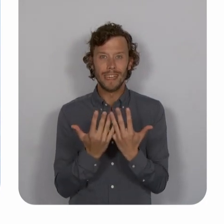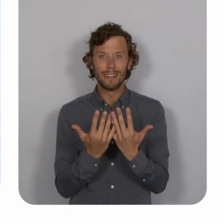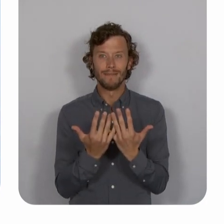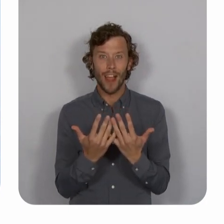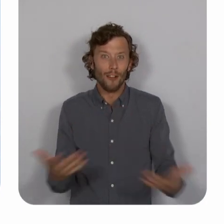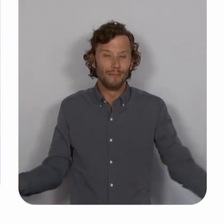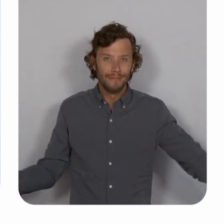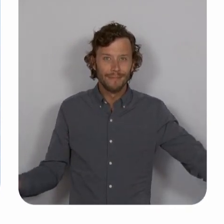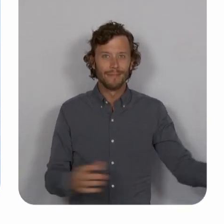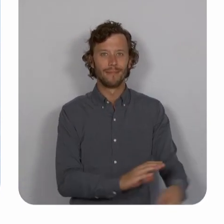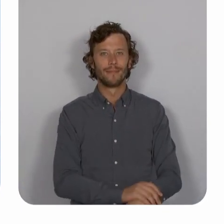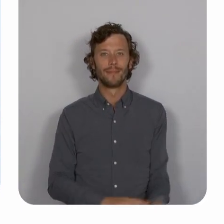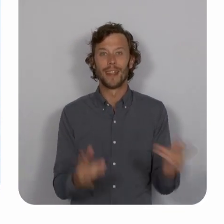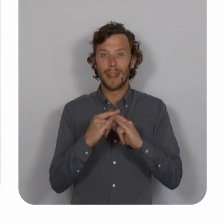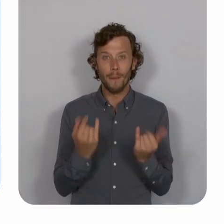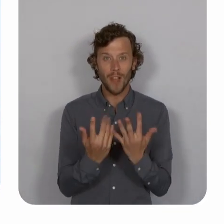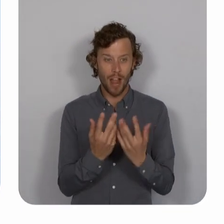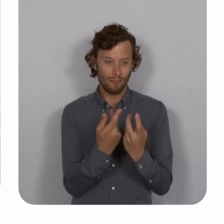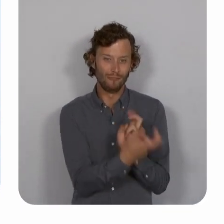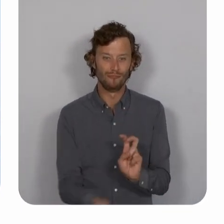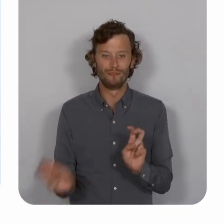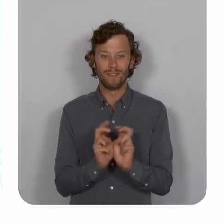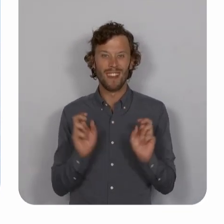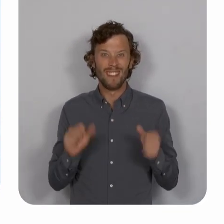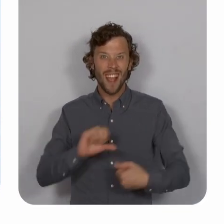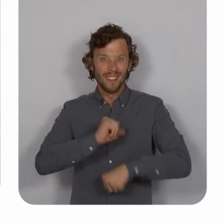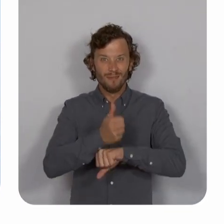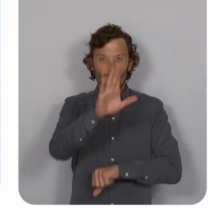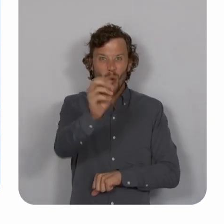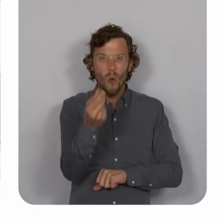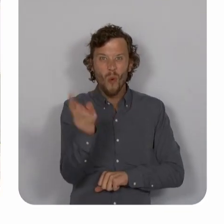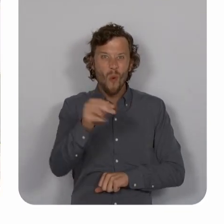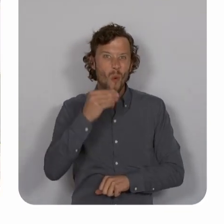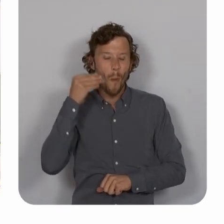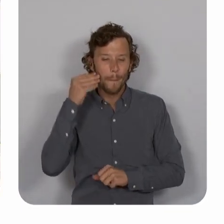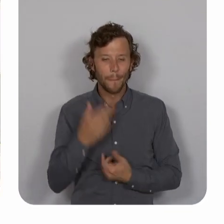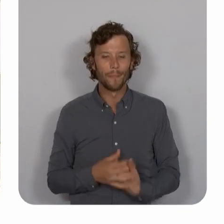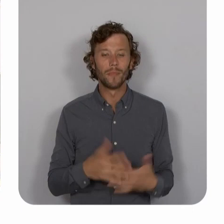Lastly, mixed reality enables freedom of movement.